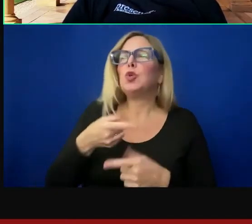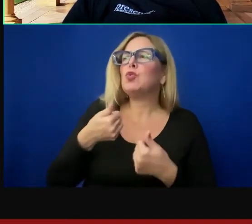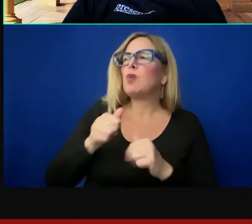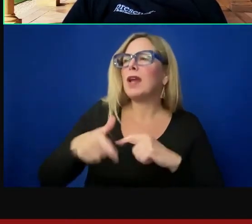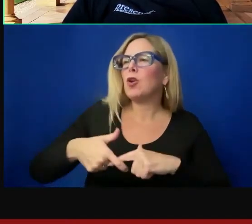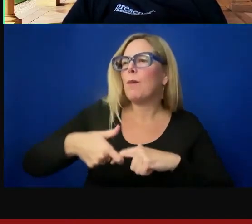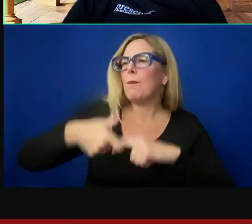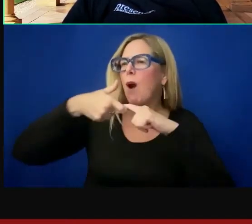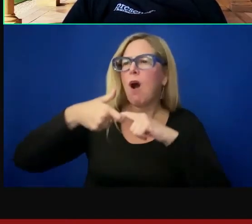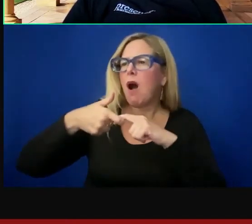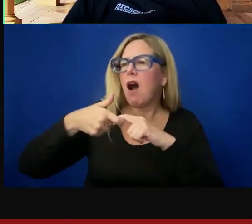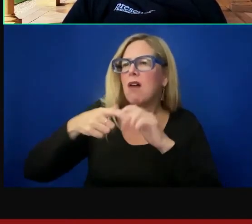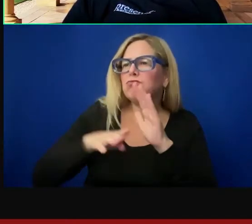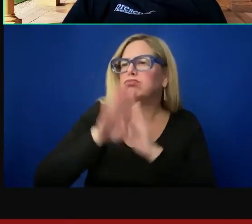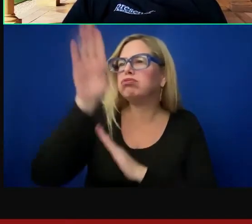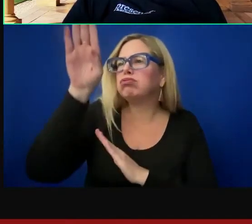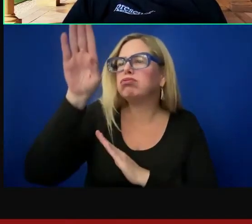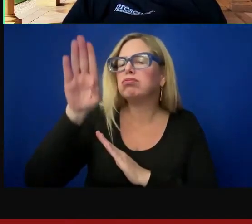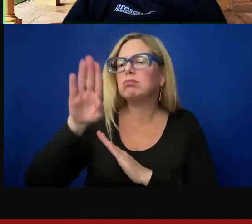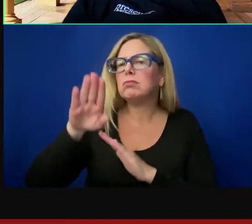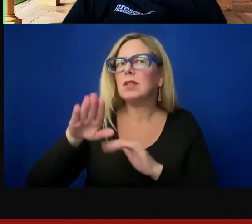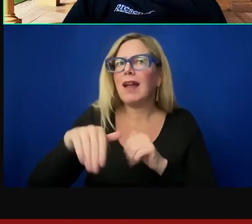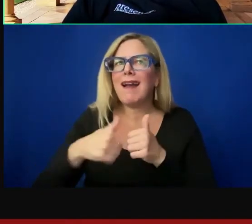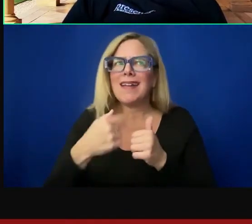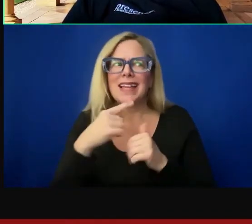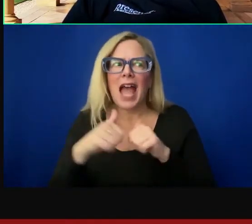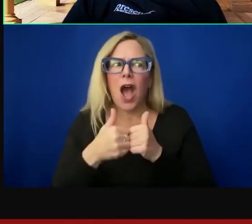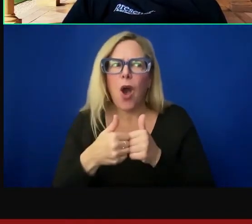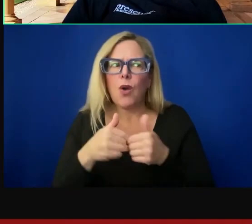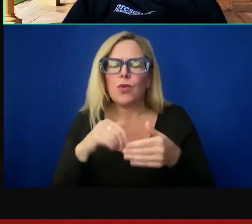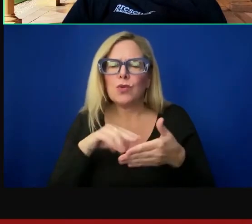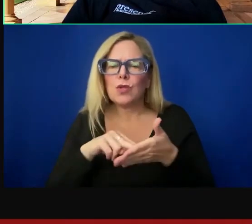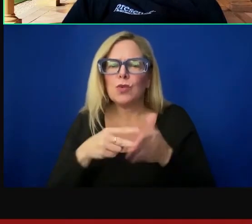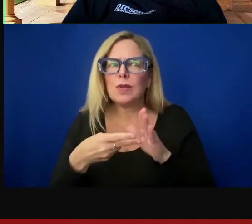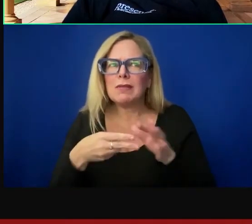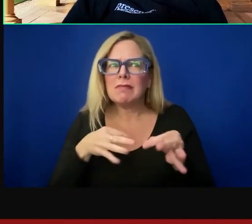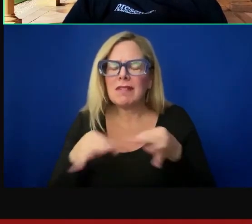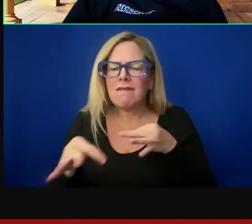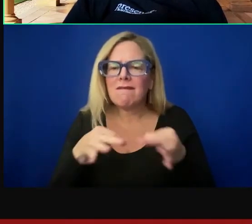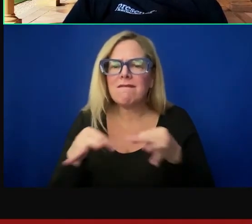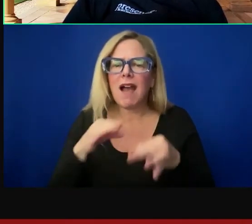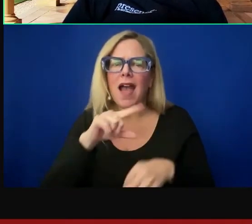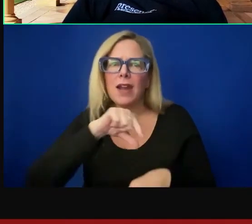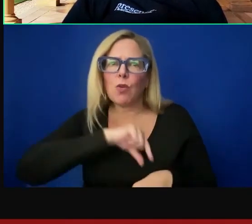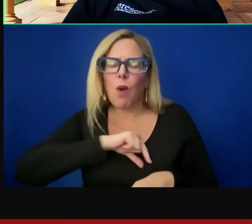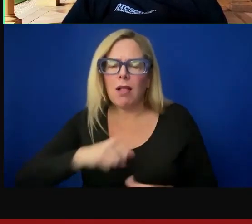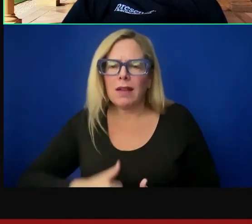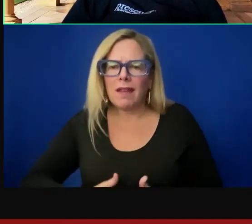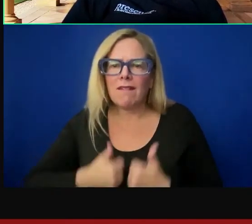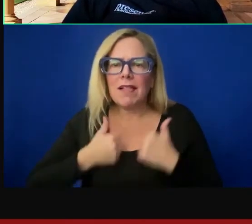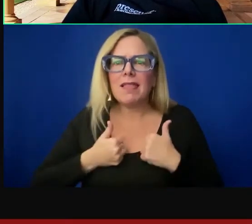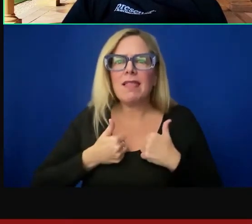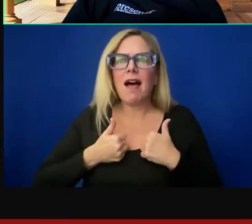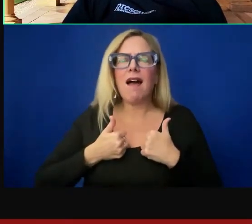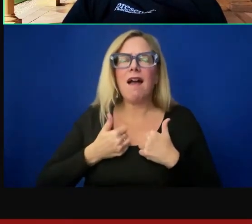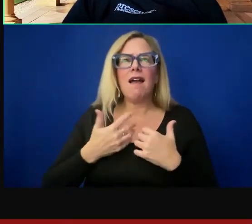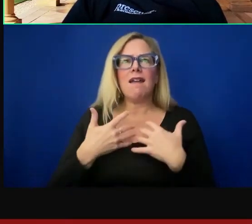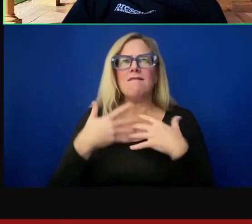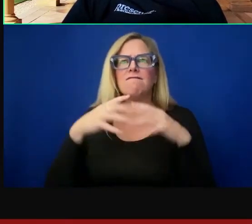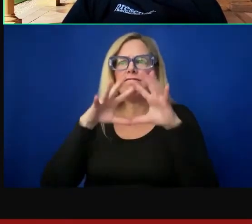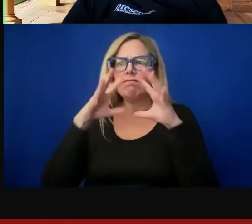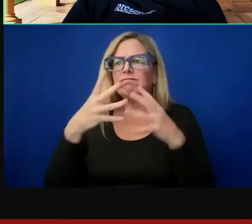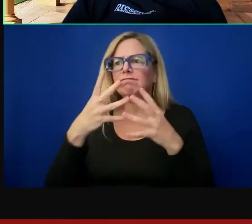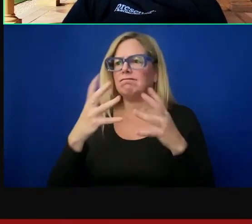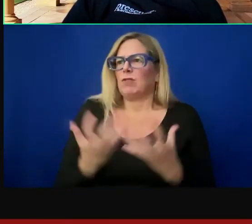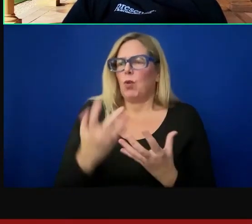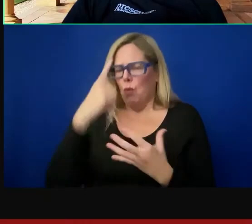progress? How do we define quality of life and well-being? And finally, who knows, who decides,